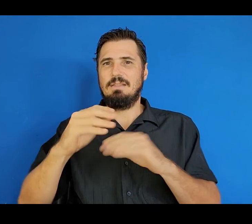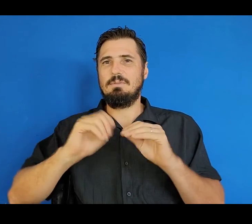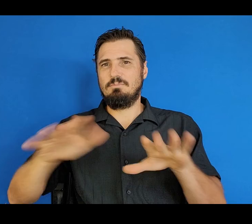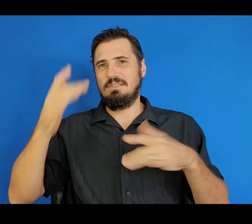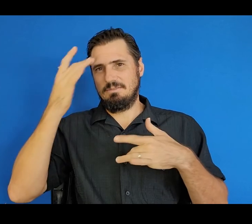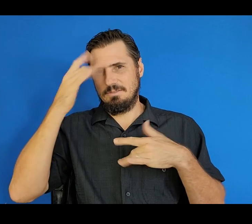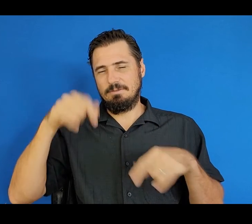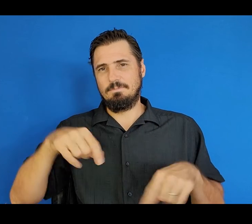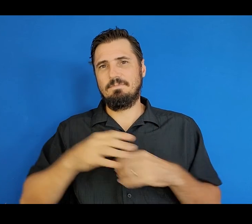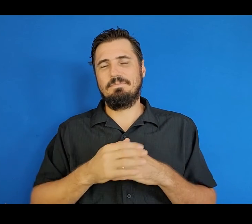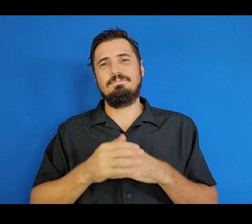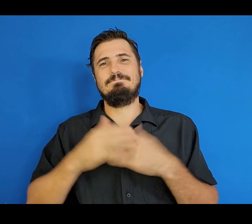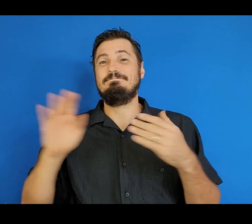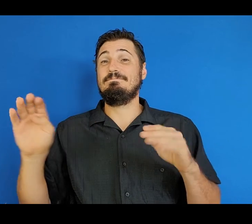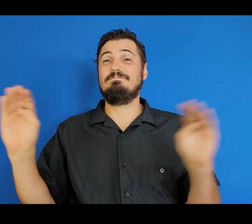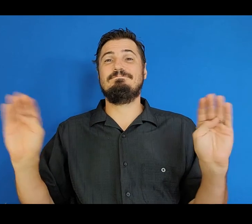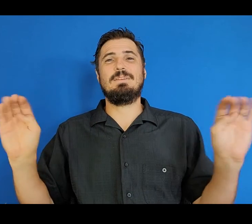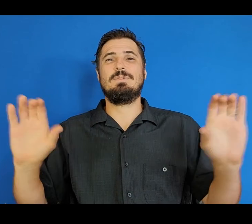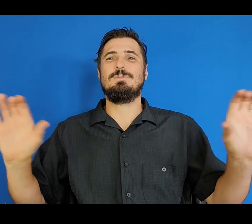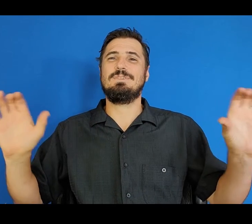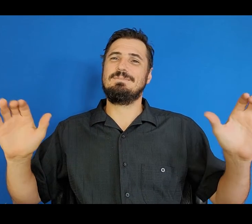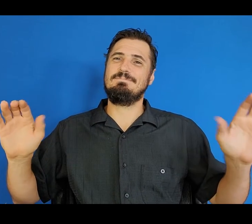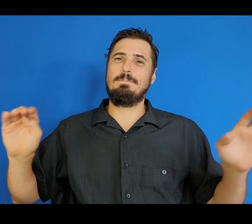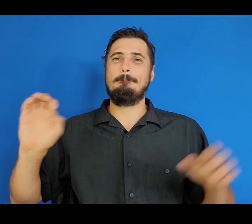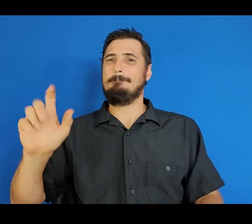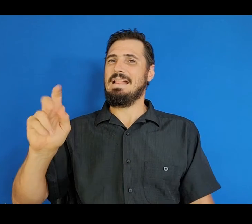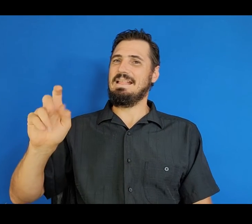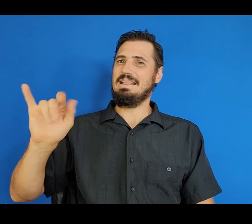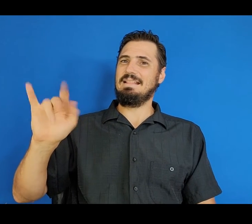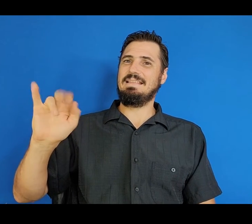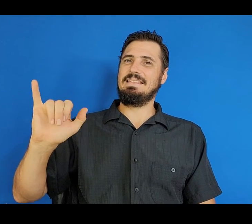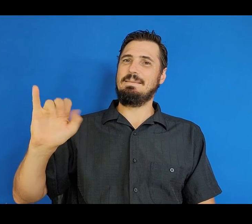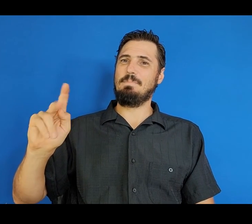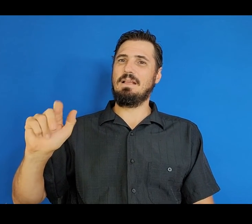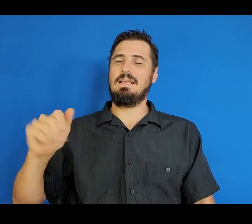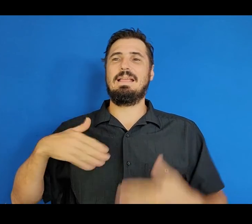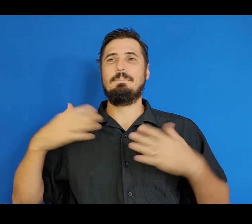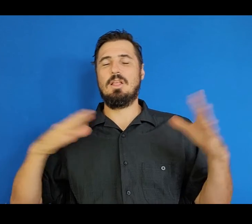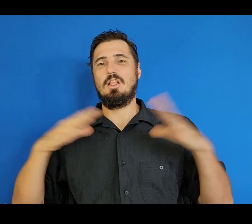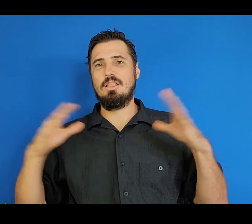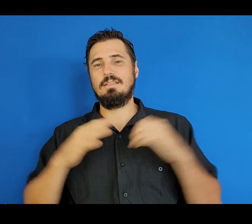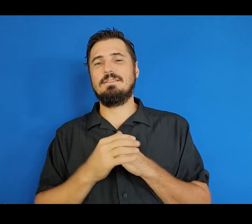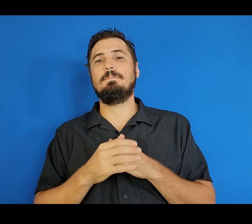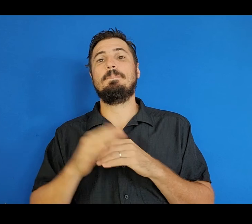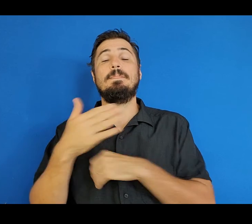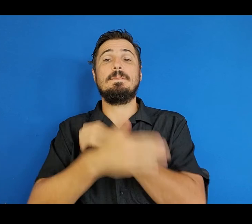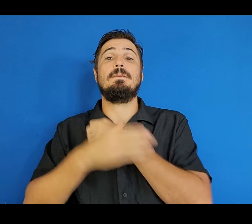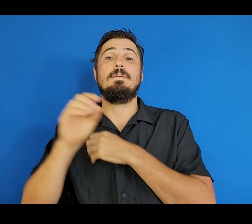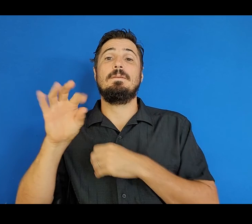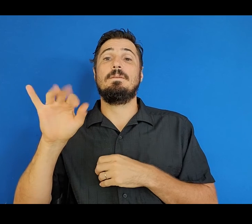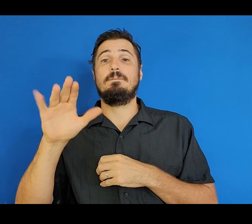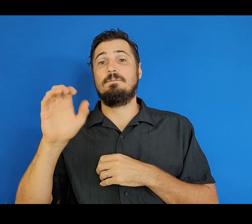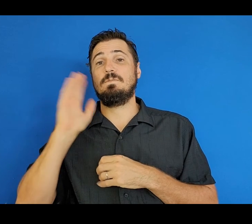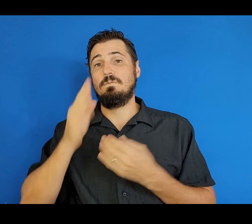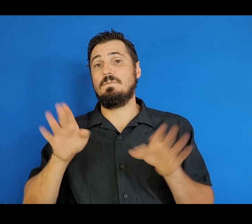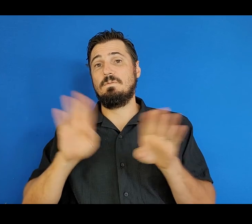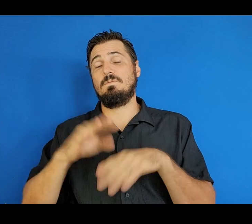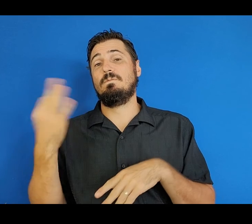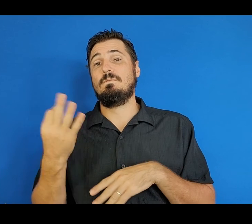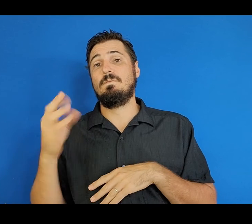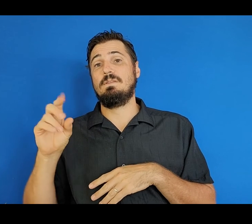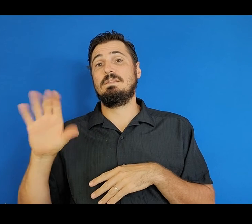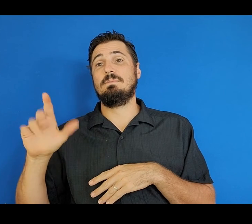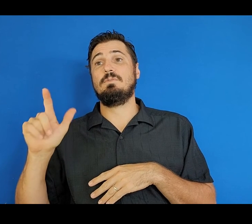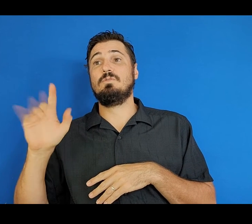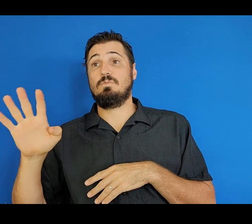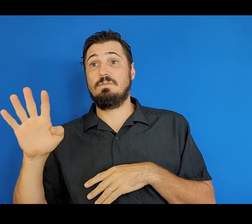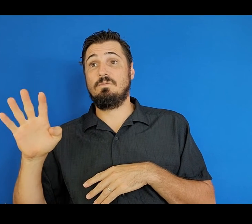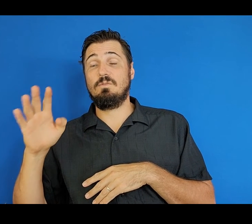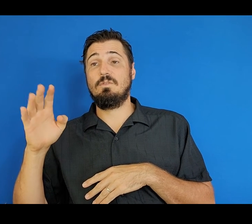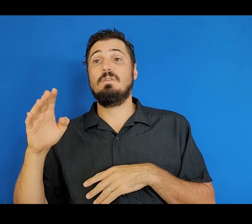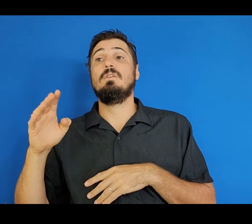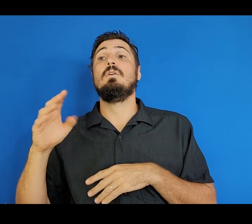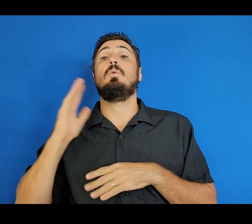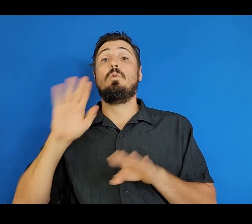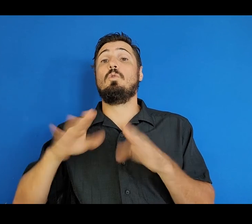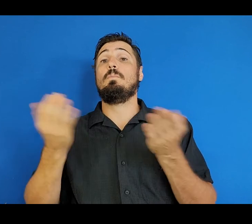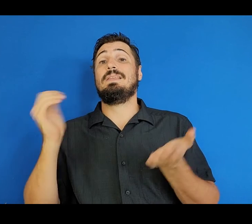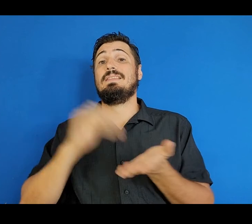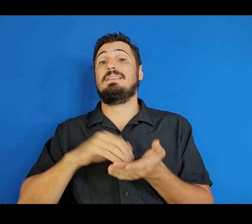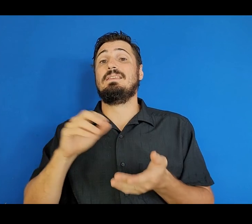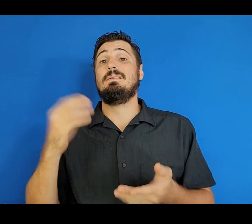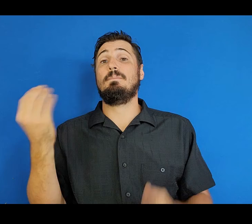Mele Kalikimaka and happy holidays everyone. County offices will be closed on Friday, December 24th for the Christmas holiday and will reopen Monday.